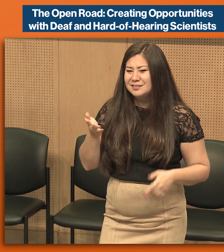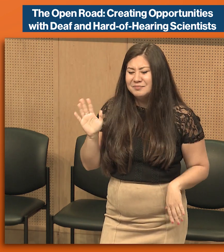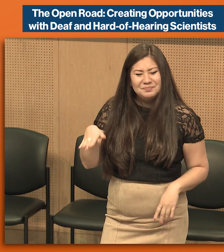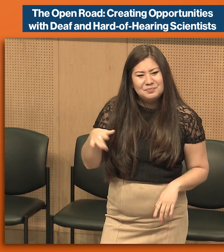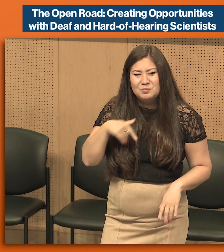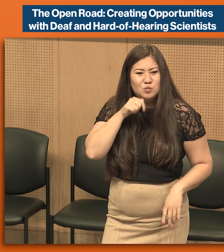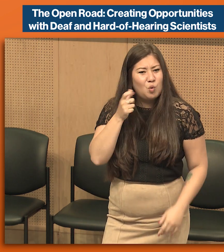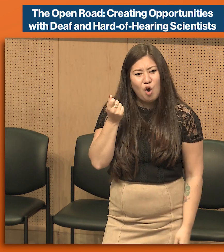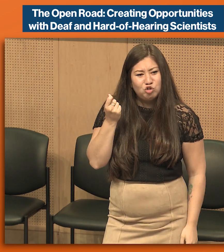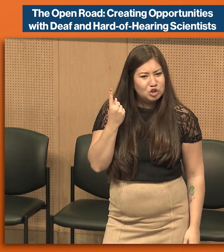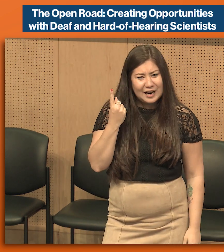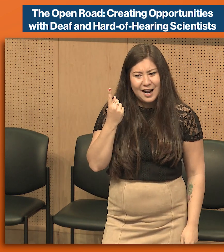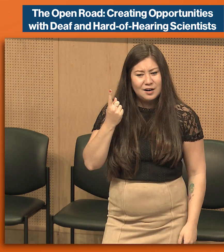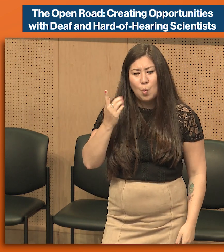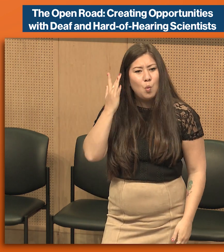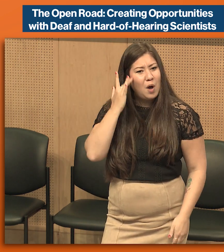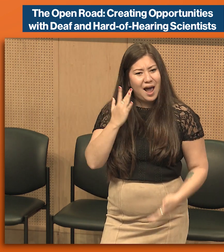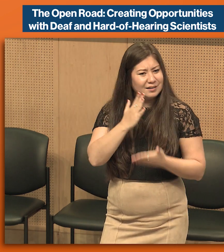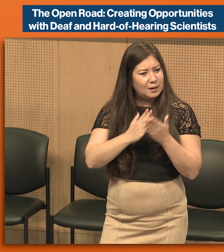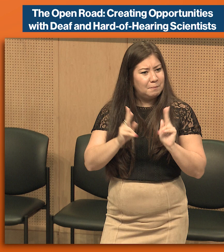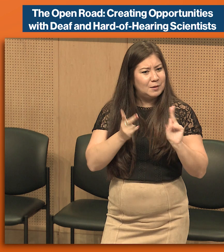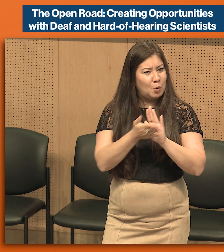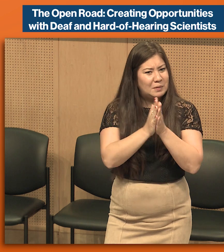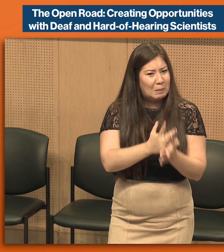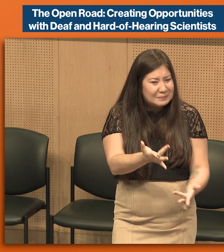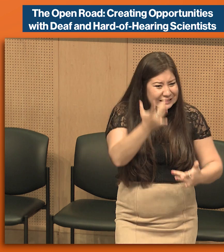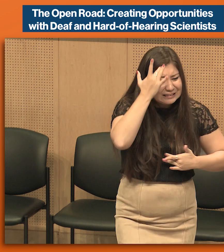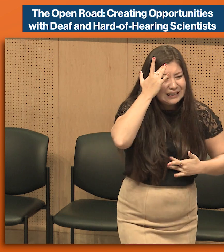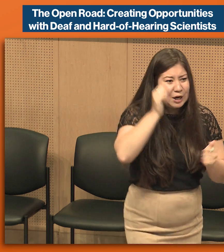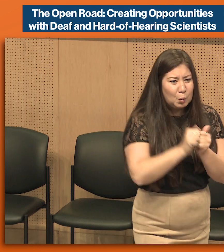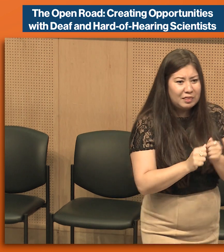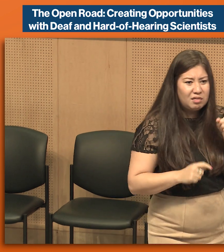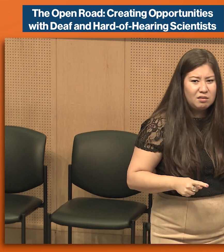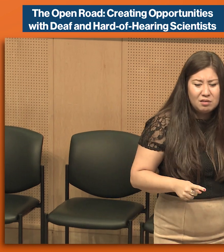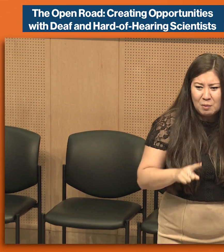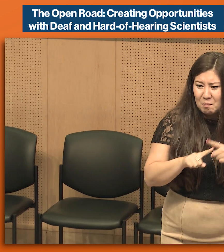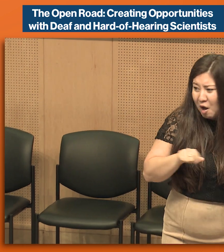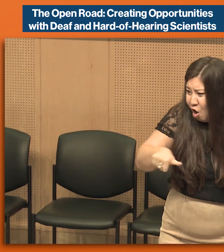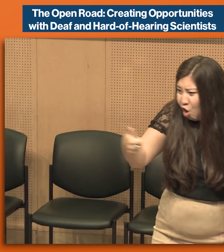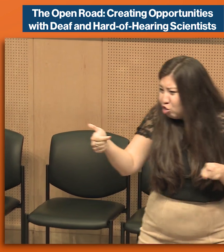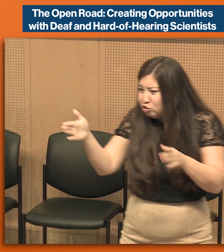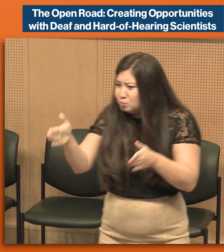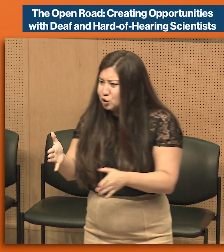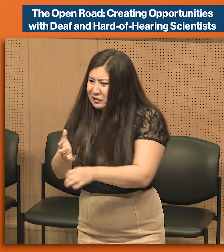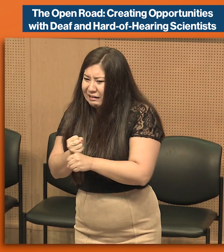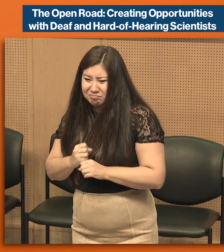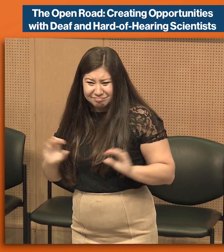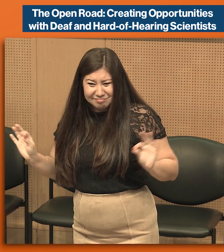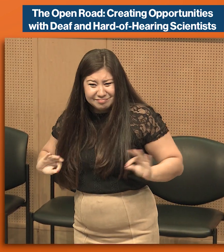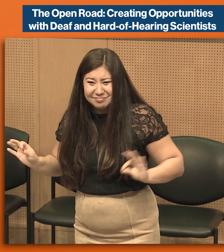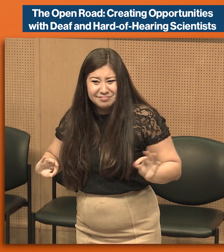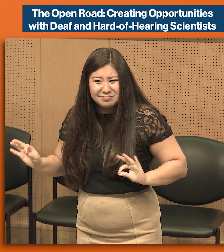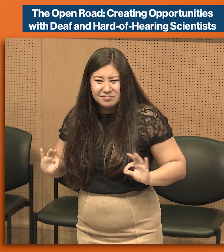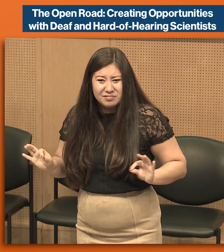students will say that they don't understand why some people might get a virus